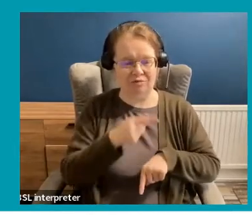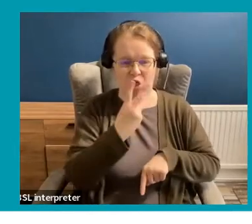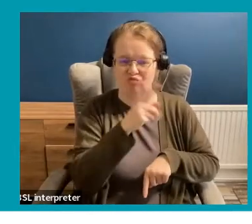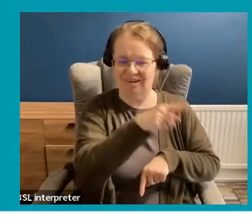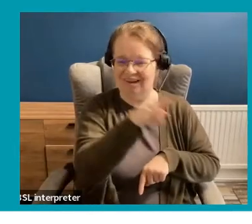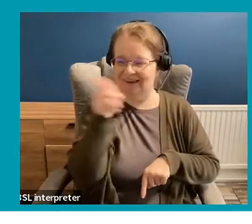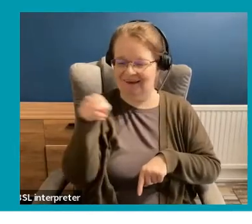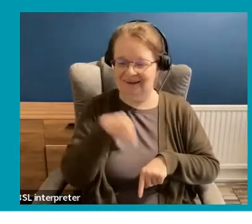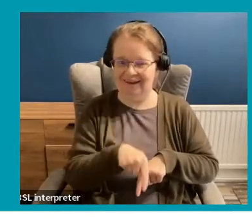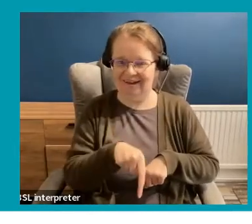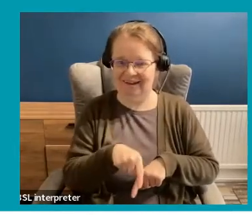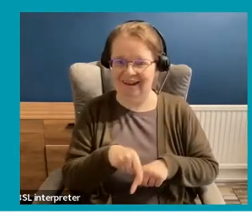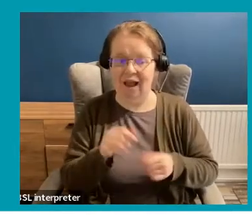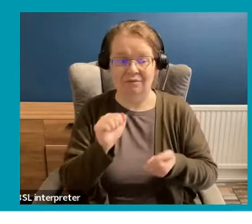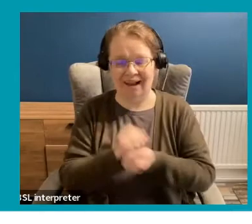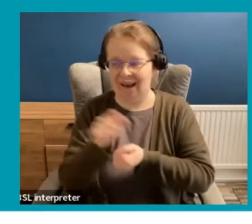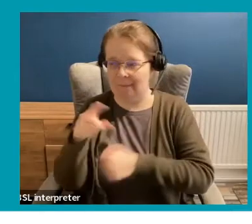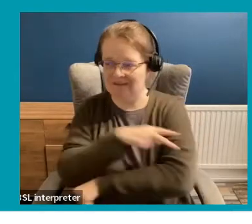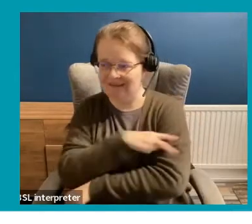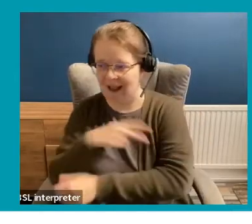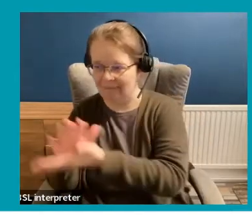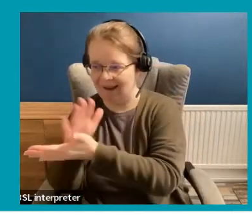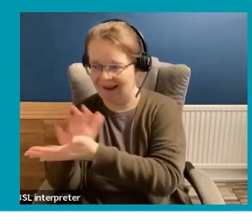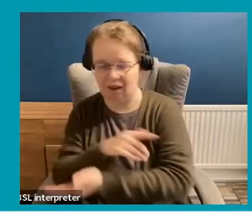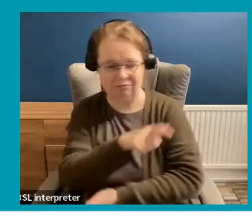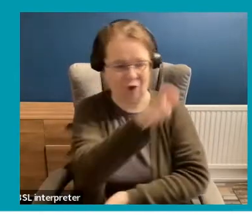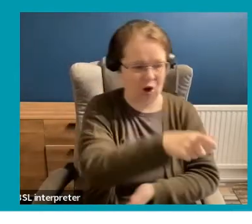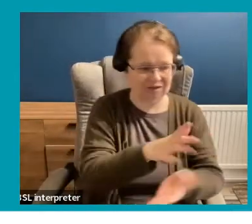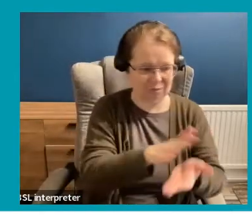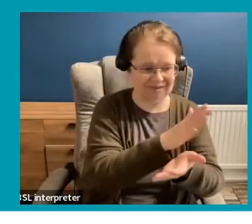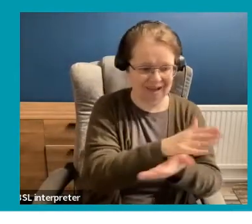Keep the staff happy and your customers will be happy in the near stake holders will be happy.